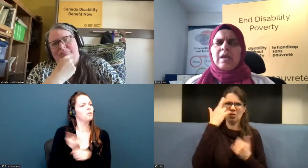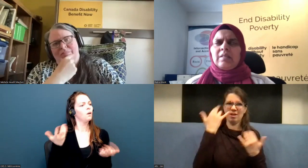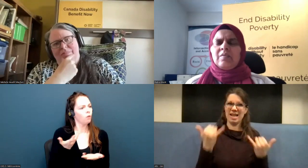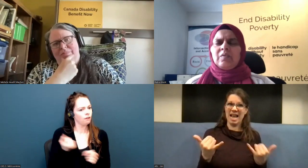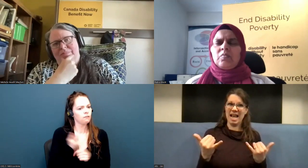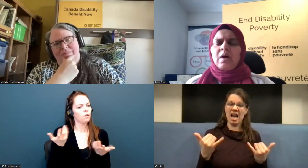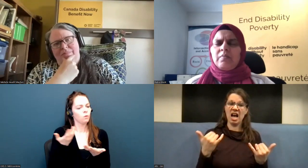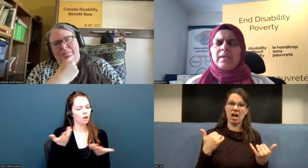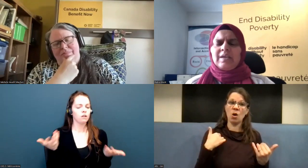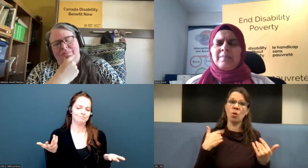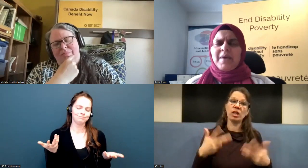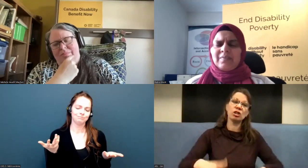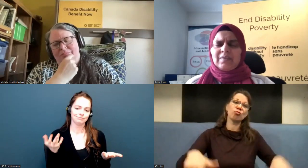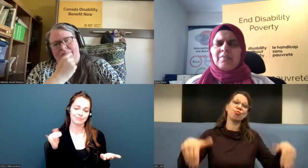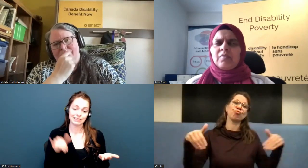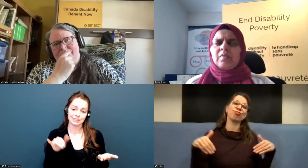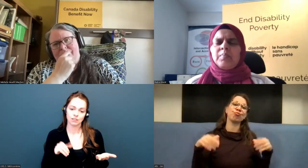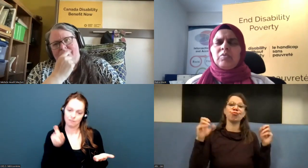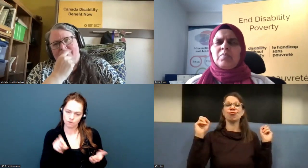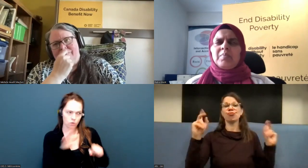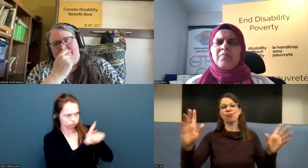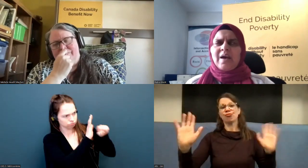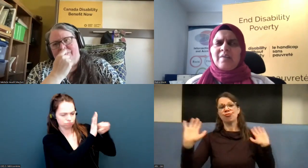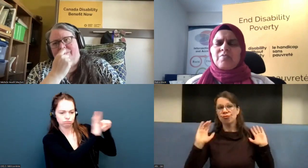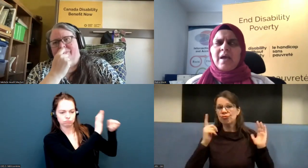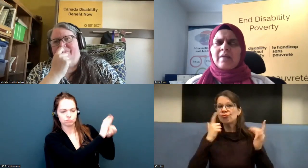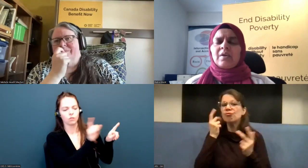THIS IS WHY WE KEEP ASKING FOR THE BILL TO BE FAST TRACKED.